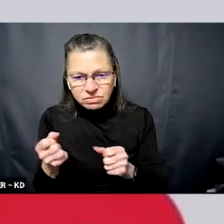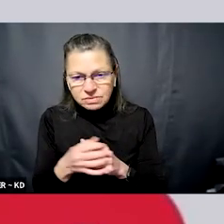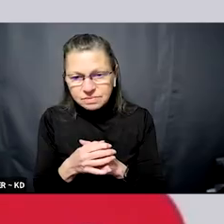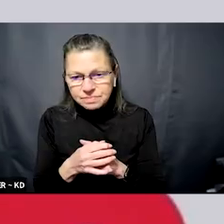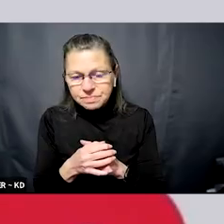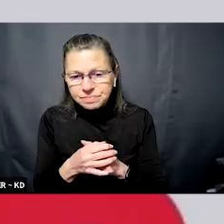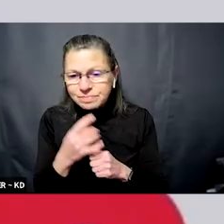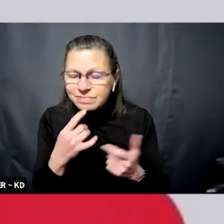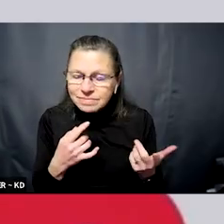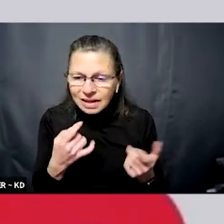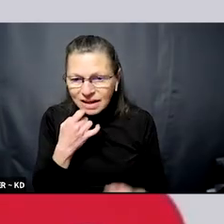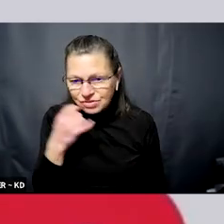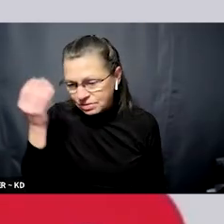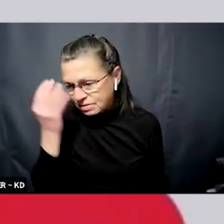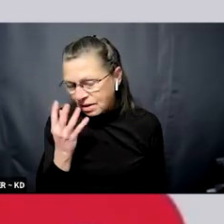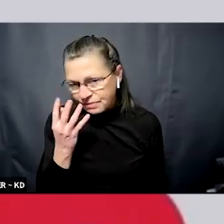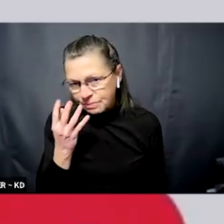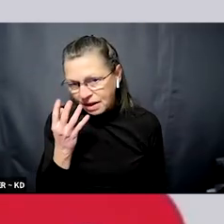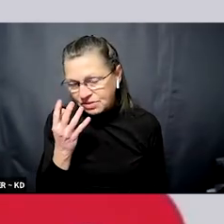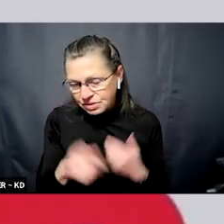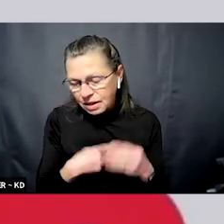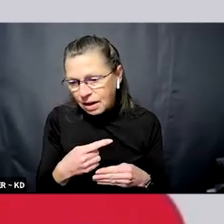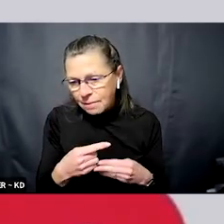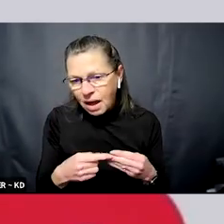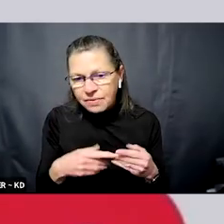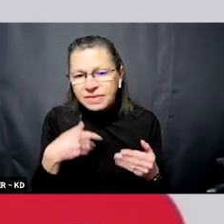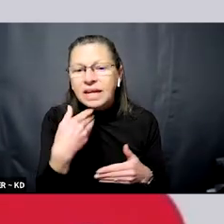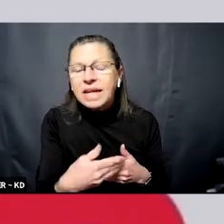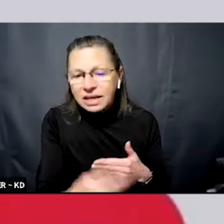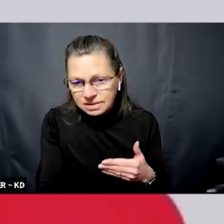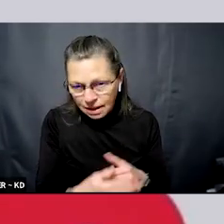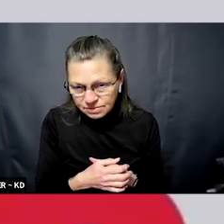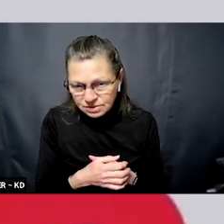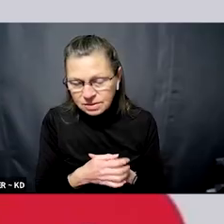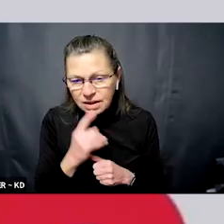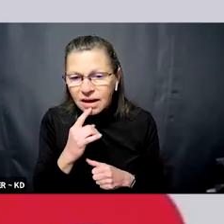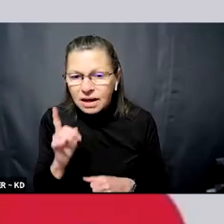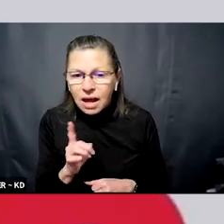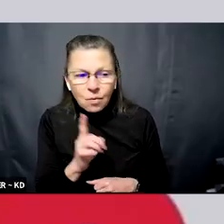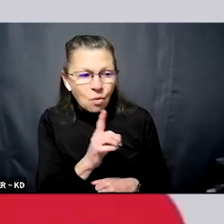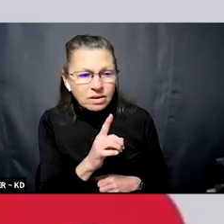information of what the next steps were to do, as I walked out of the building, I called my mom